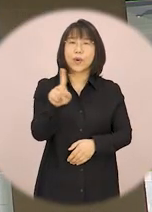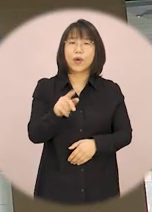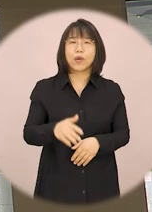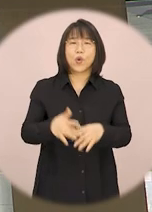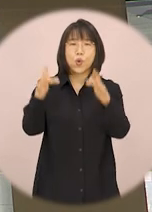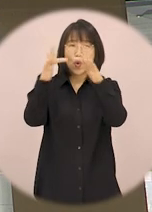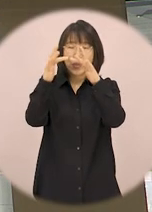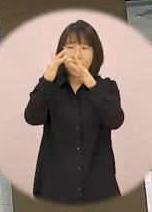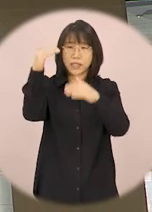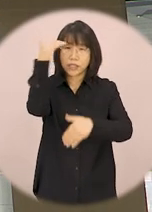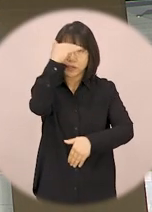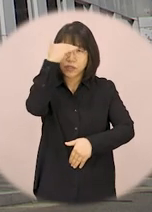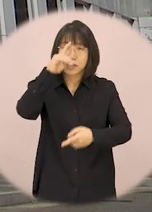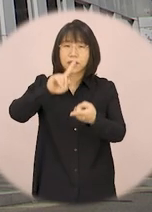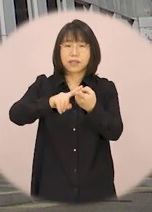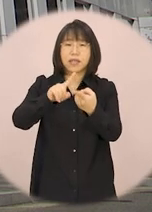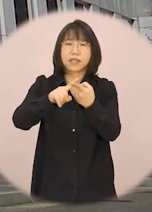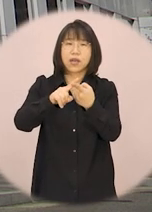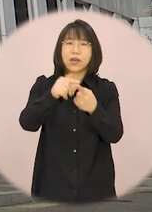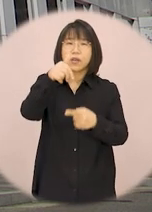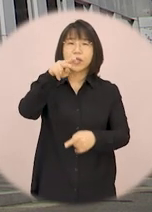Also, for more information on online exhibition tours,